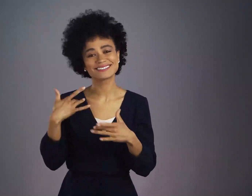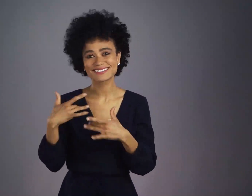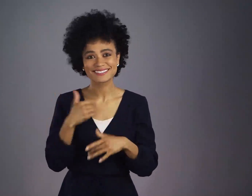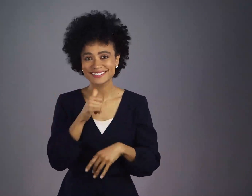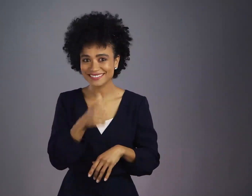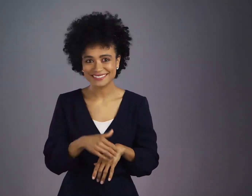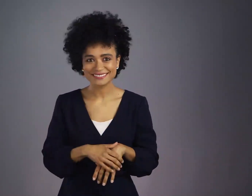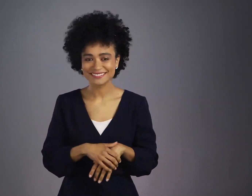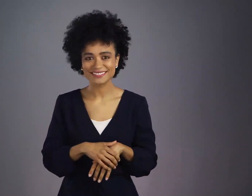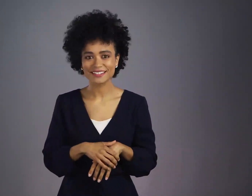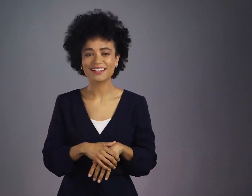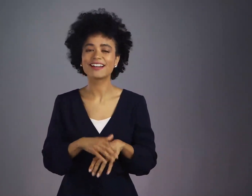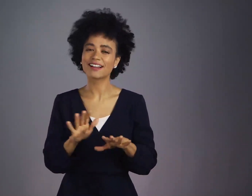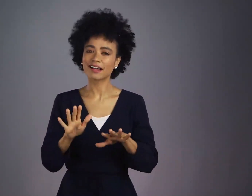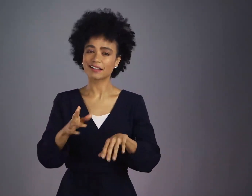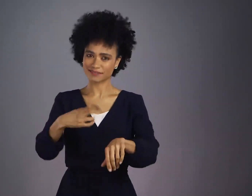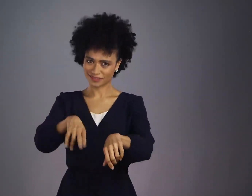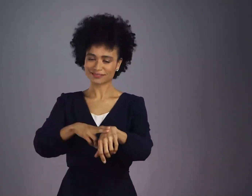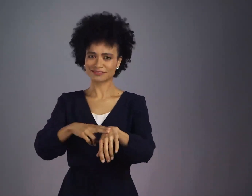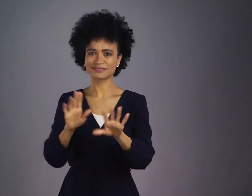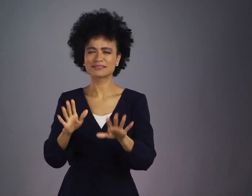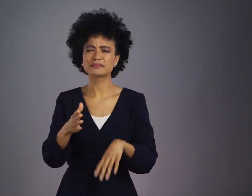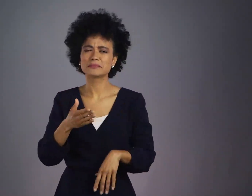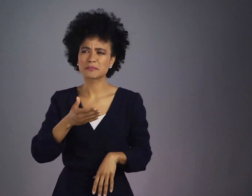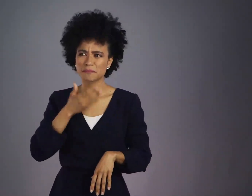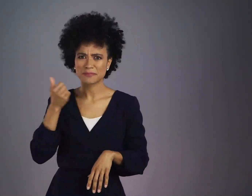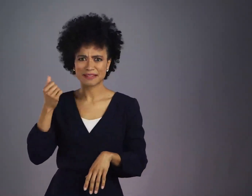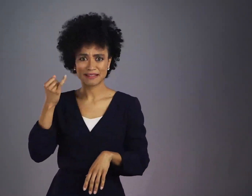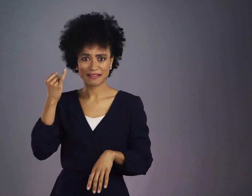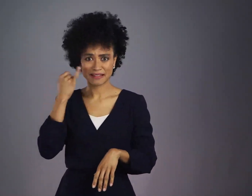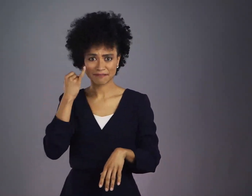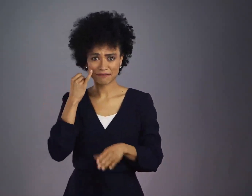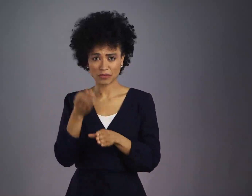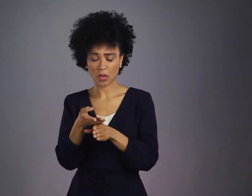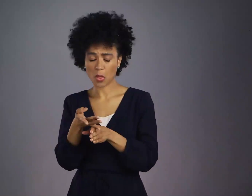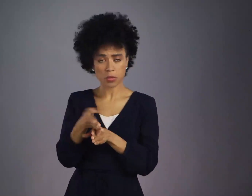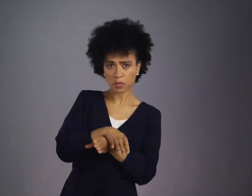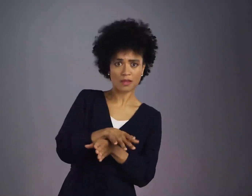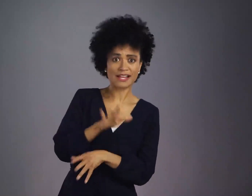If you are satisfied he really wants to get over drinking, you need not be alarmed.